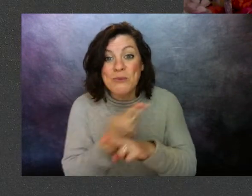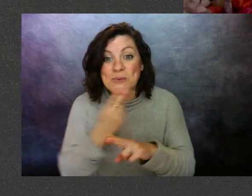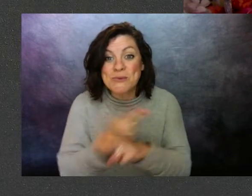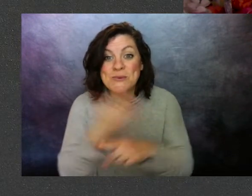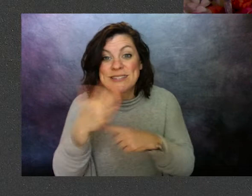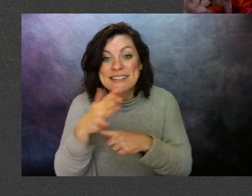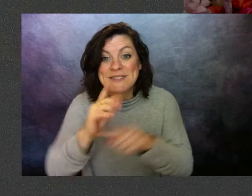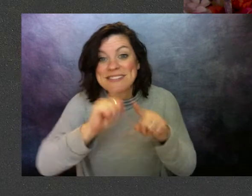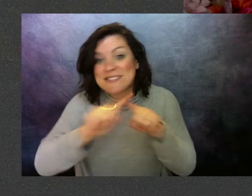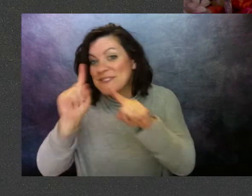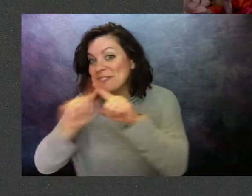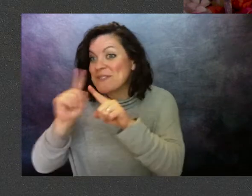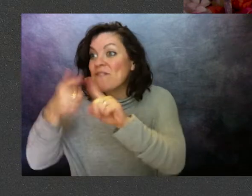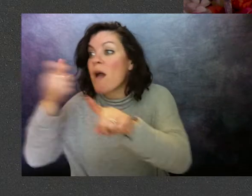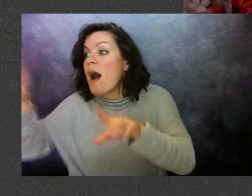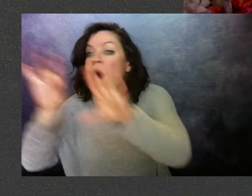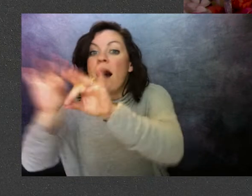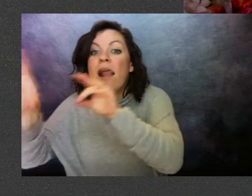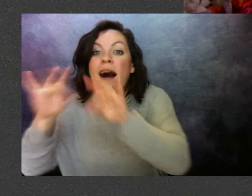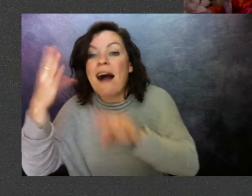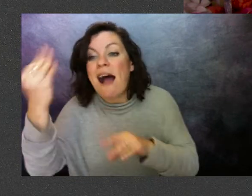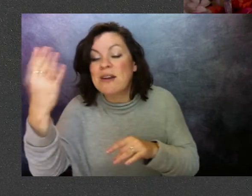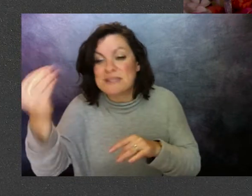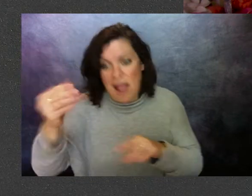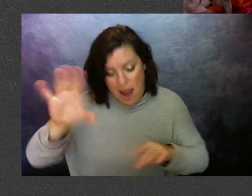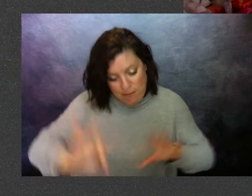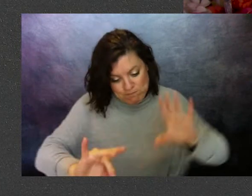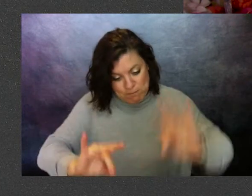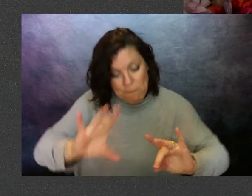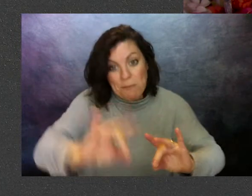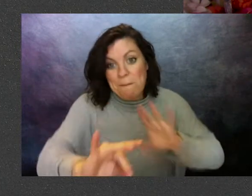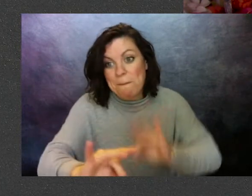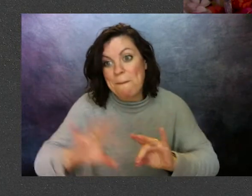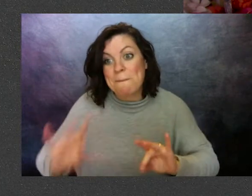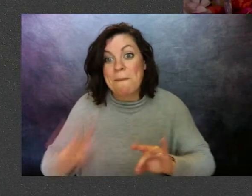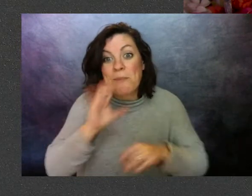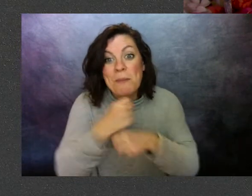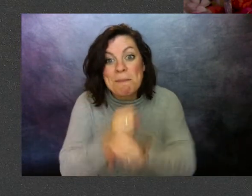that we found outside as the leaves on our tree.